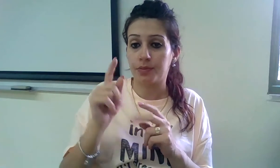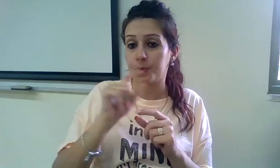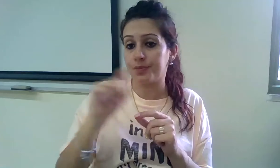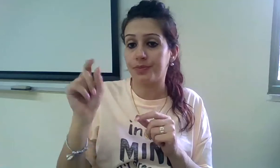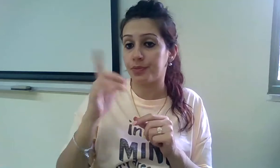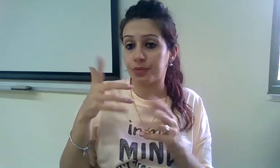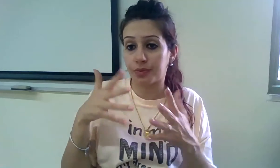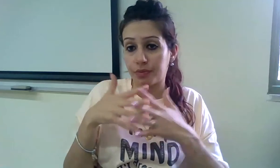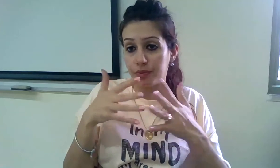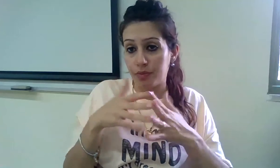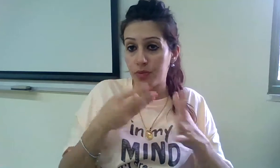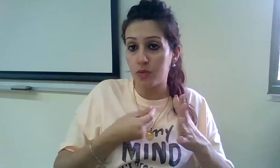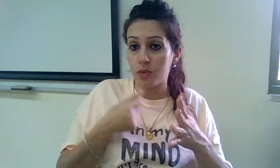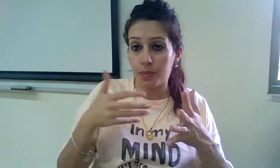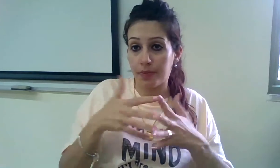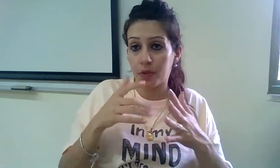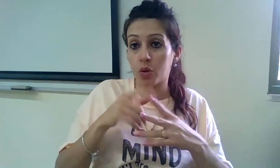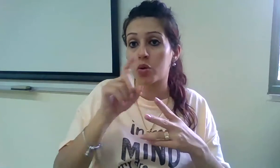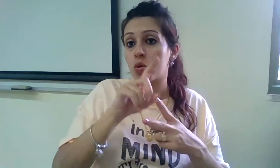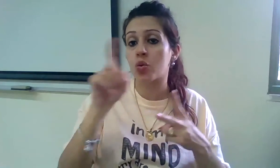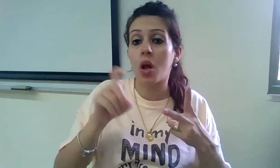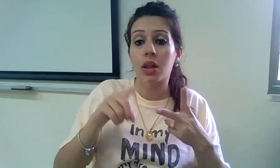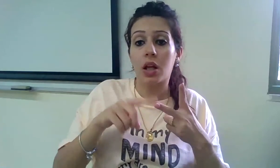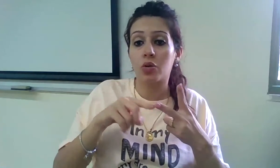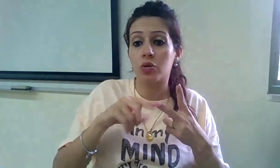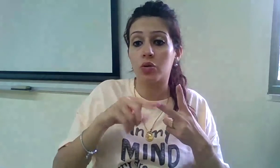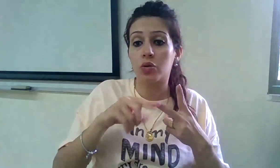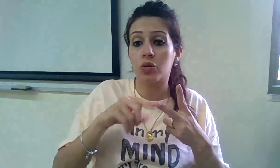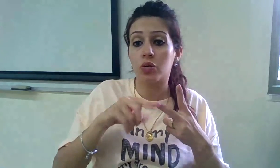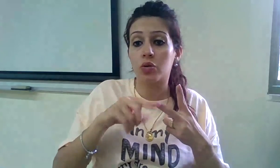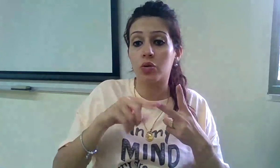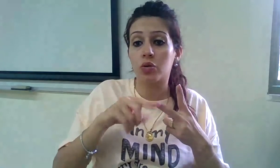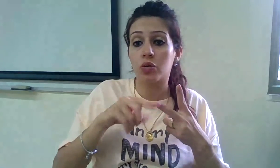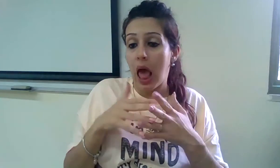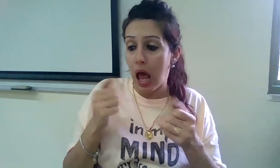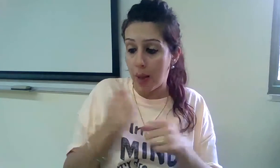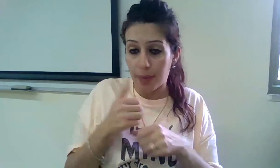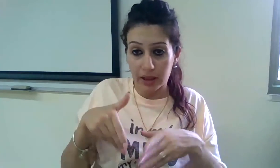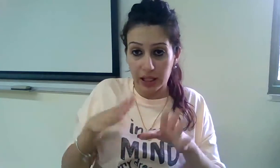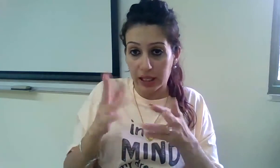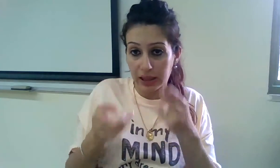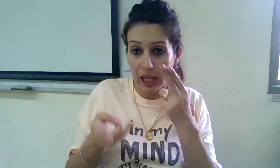standards that the children actually need to meet, but when you are assessing